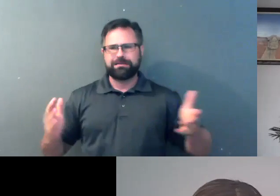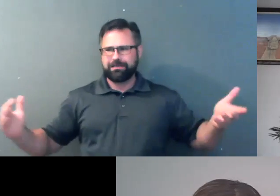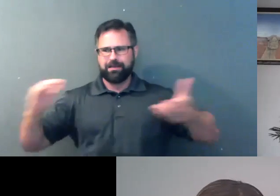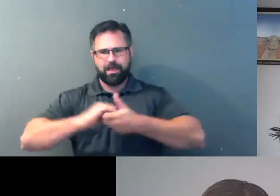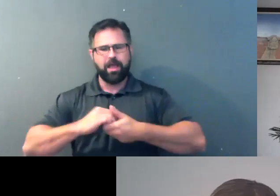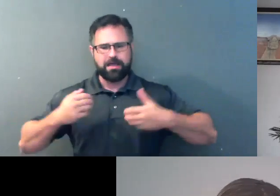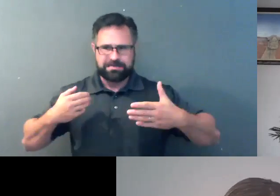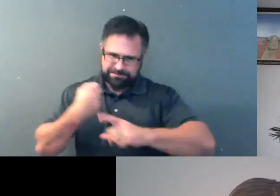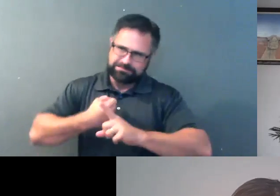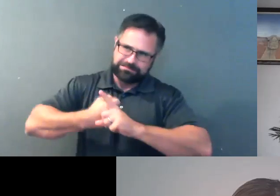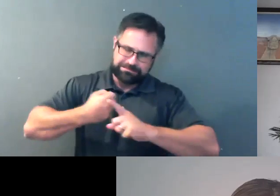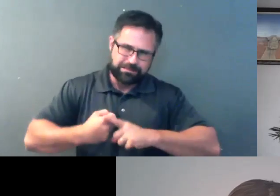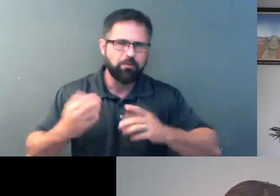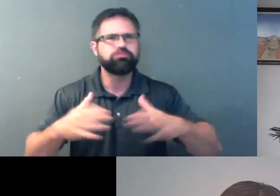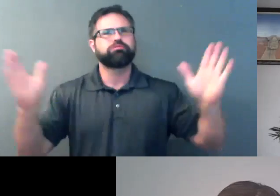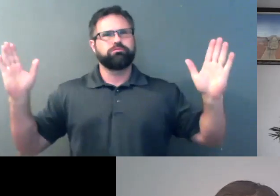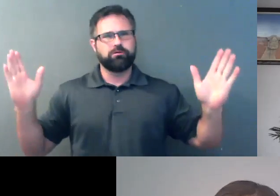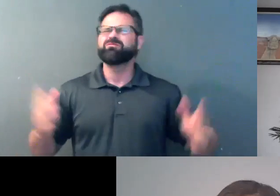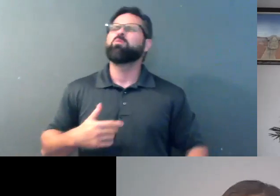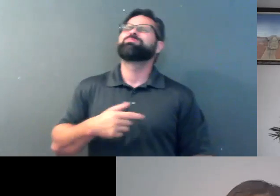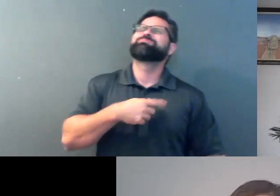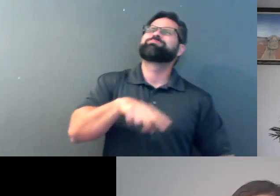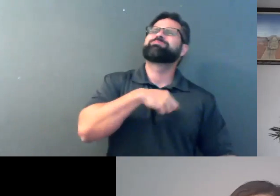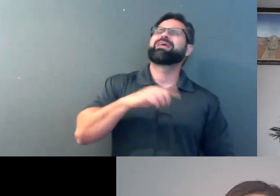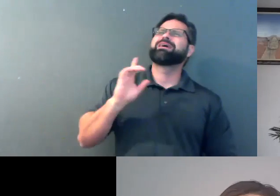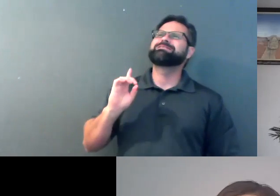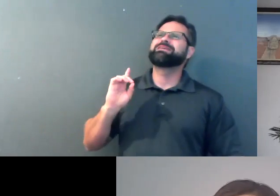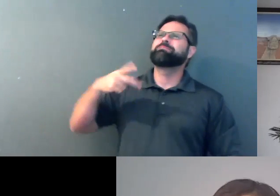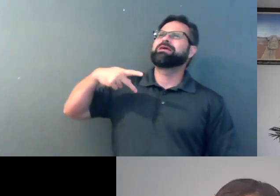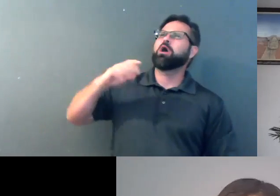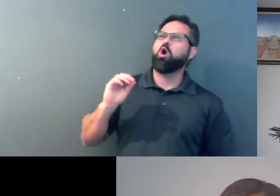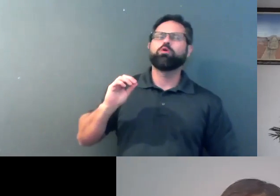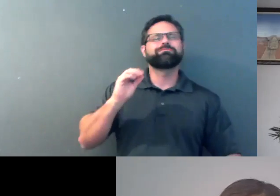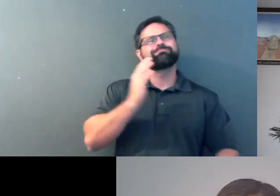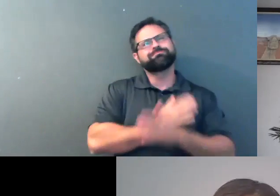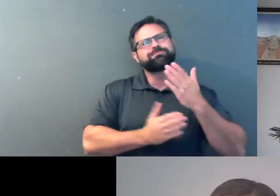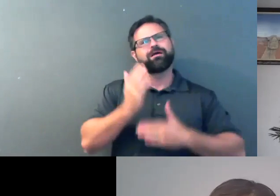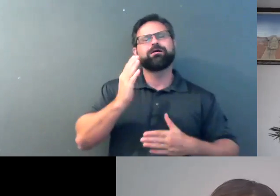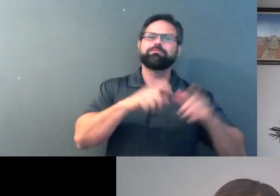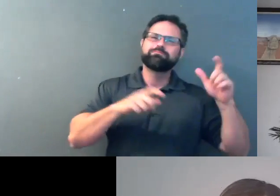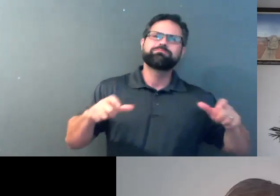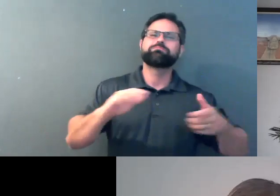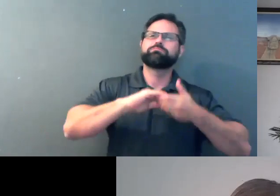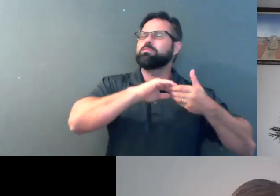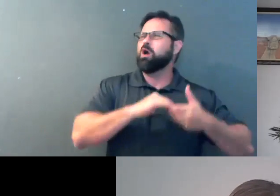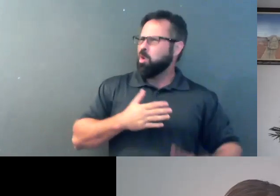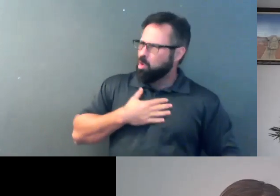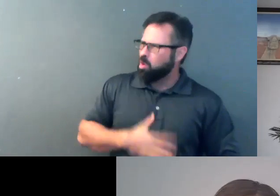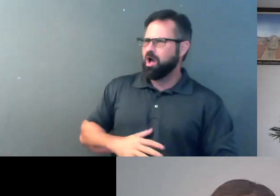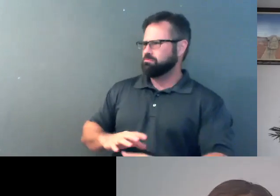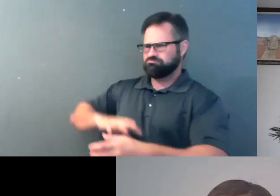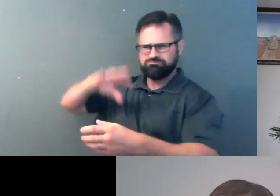work of the reference group um so i want to ask a very kind of maybe more specific question about um